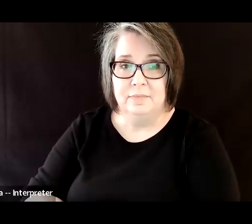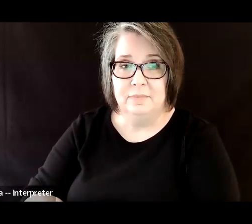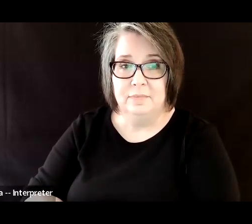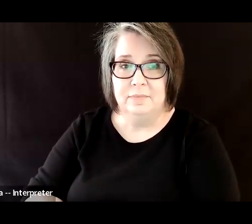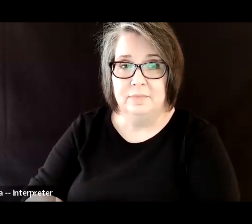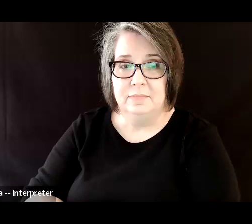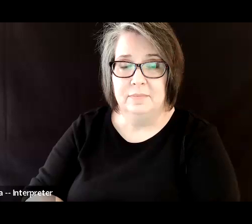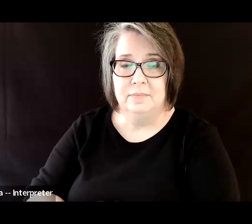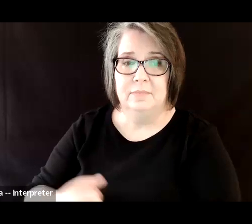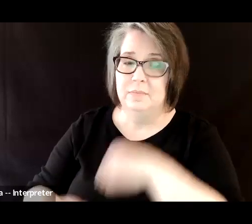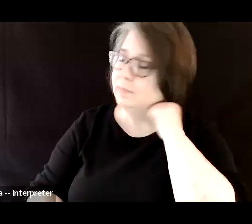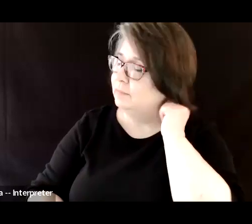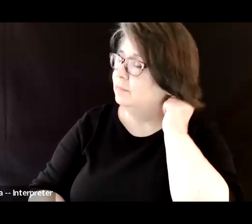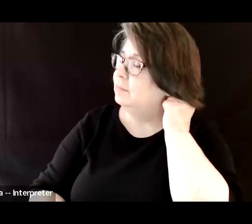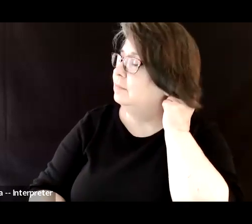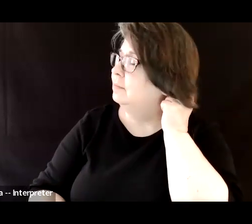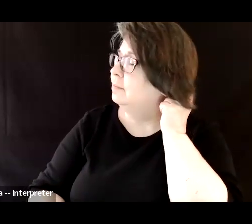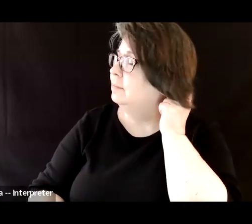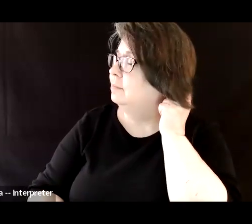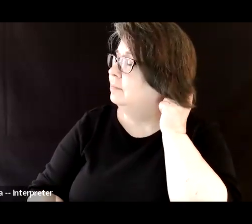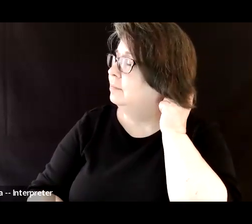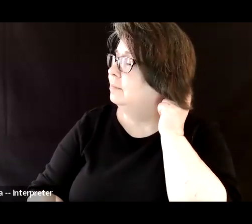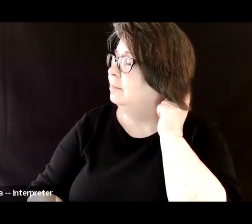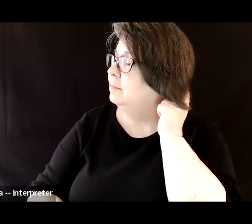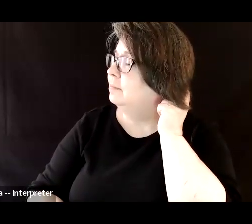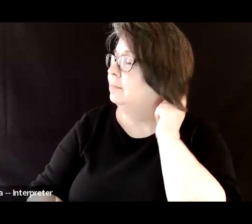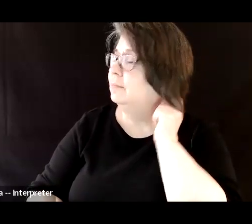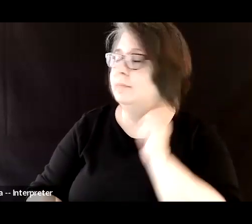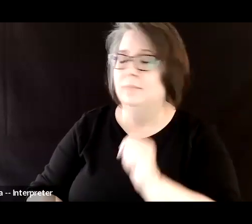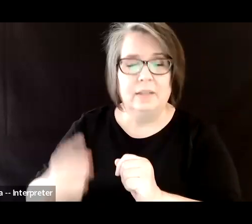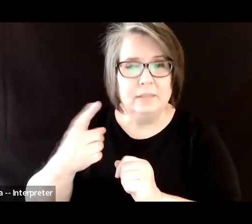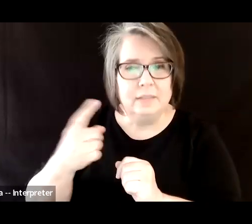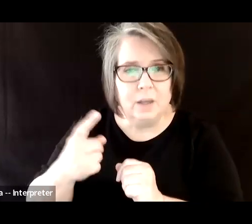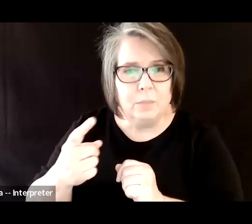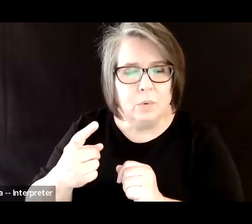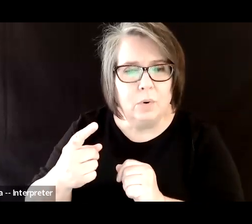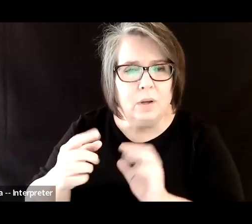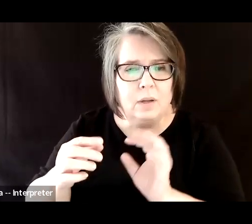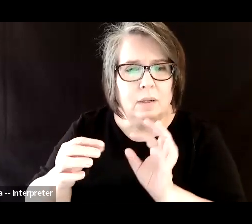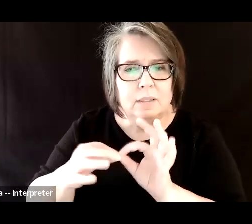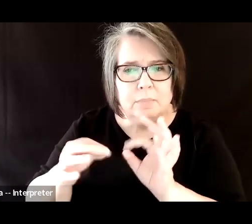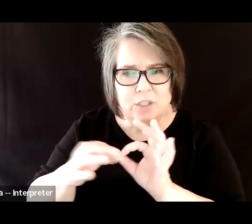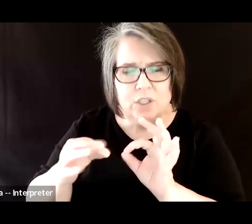I think these might be more responses. Someone else mentioned handbrake would let you do the burn and